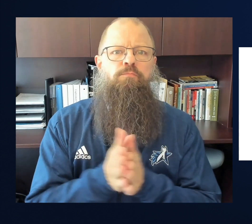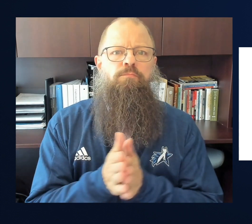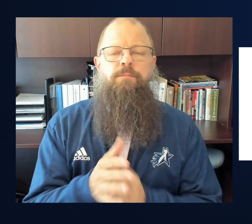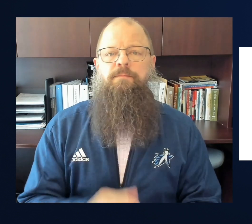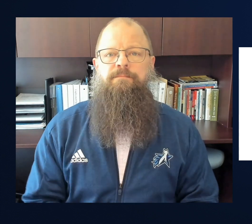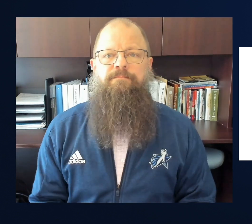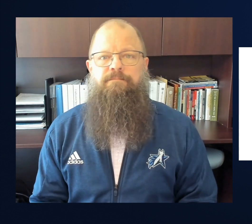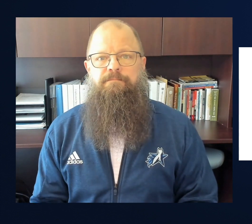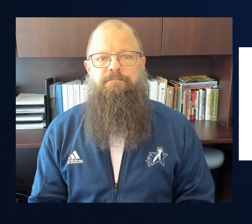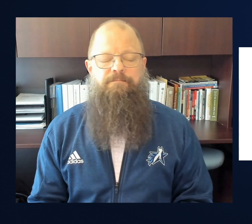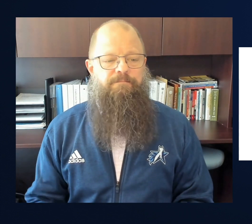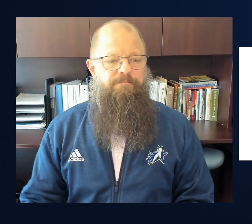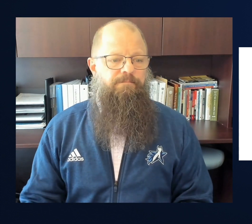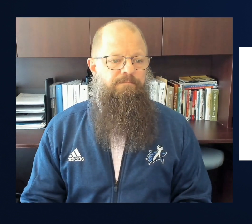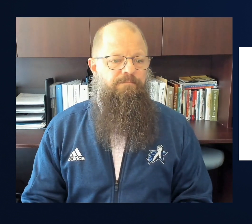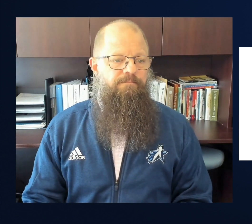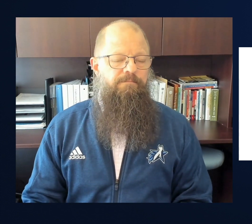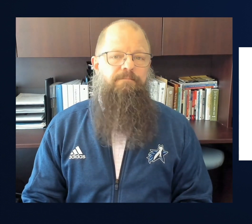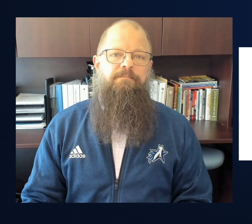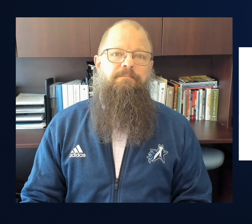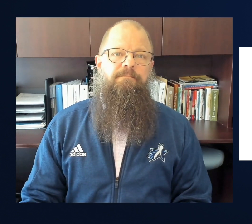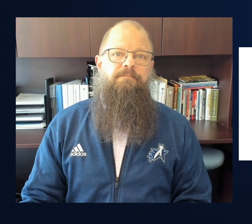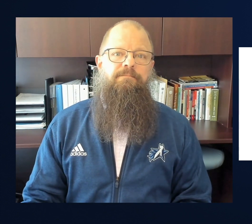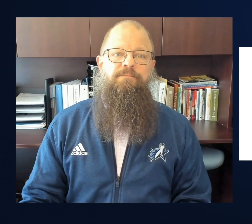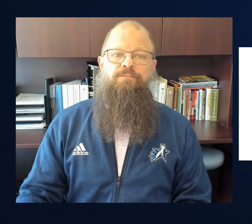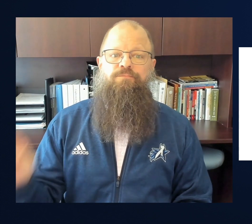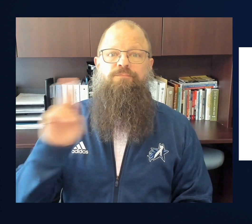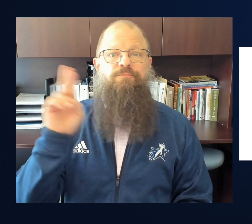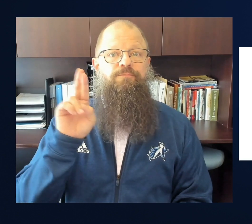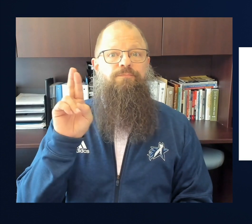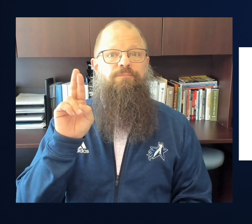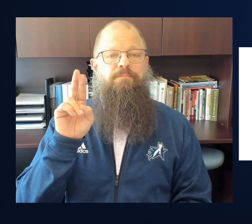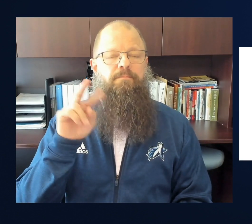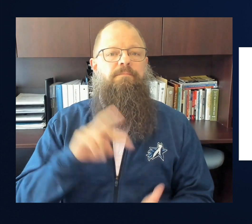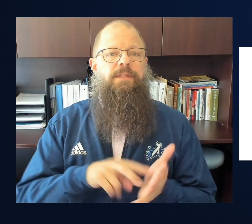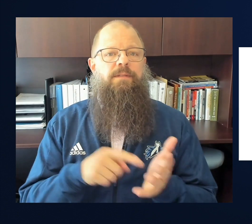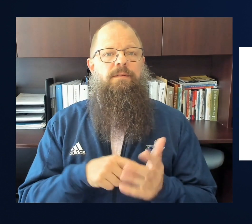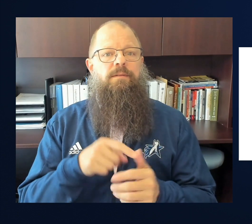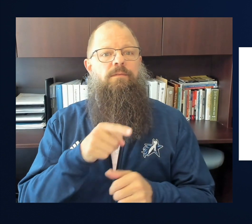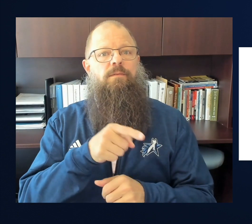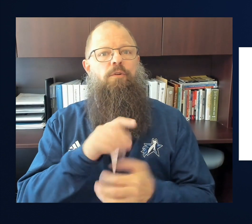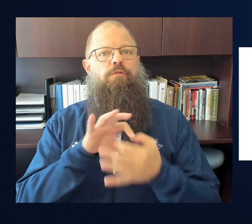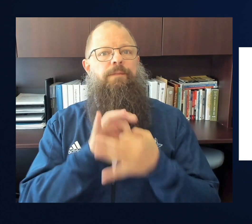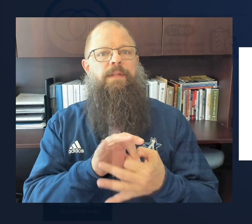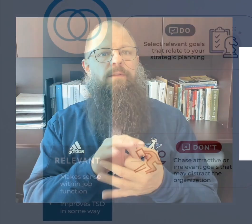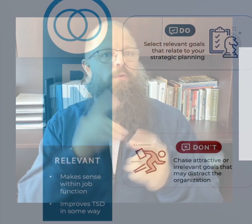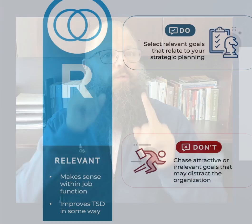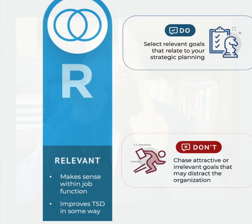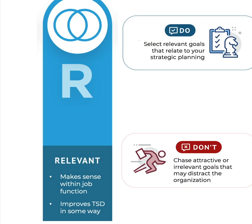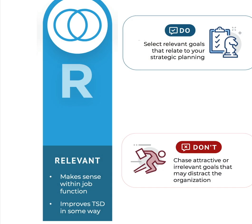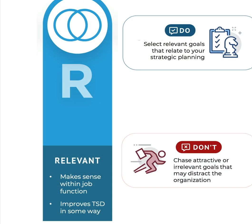You want someone who is motivated and challenged by the goal that they're presented with.